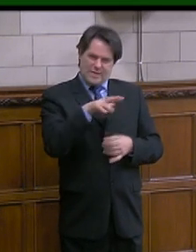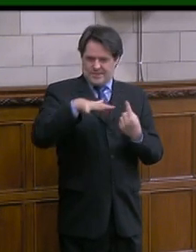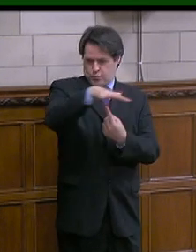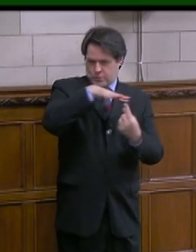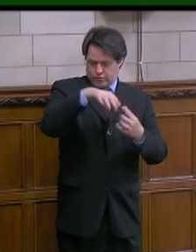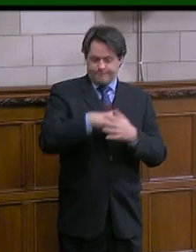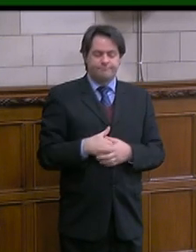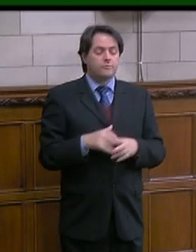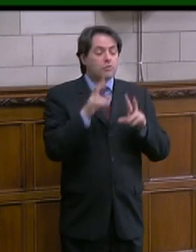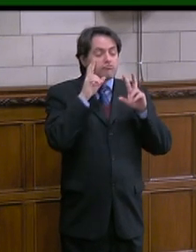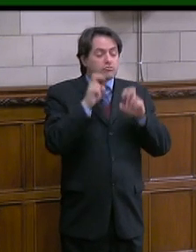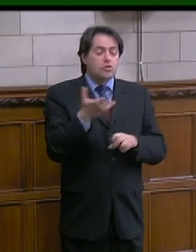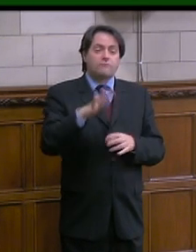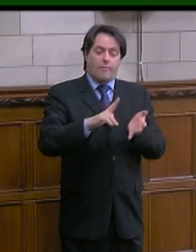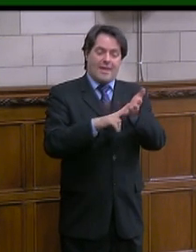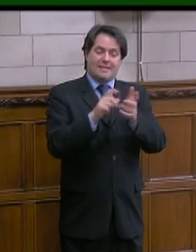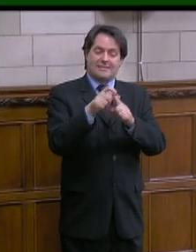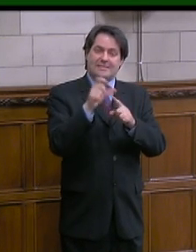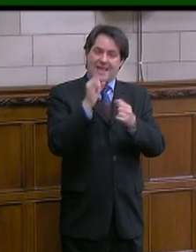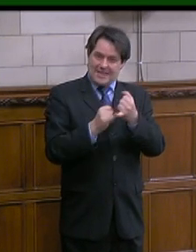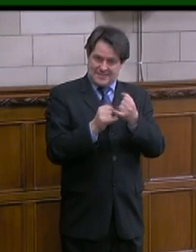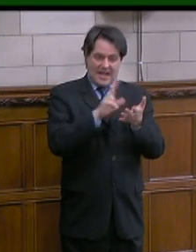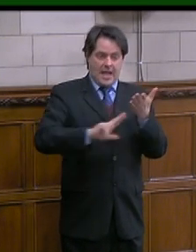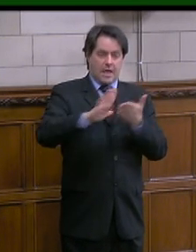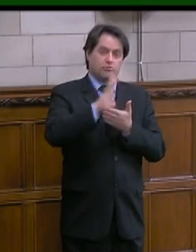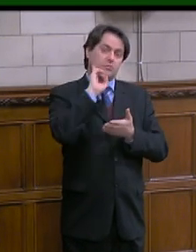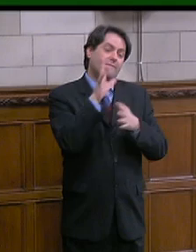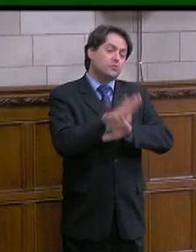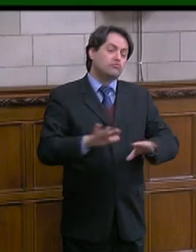Research by the National Deaf Children’s Society into the attainment of deaf children